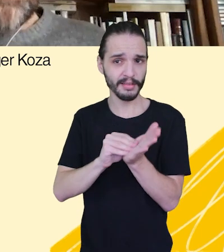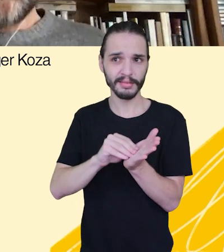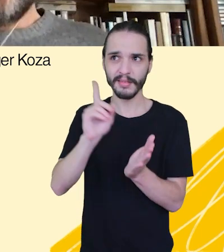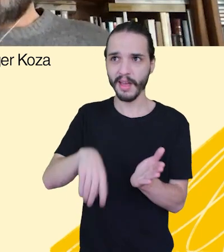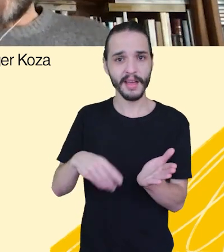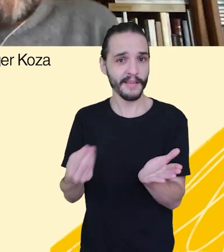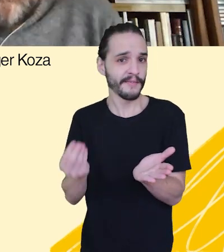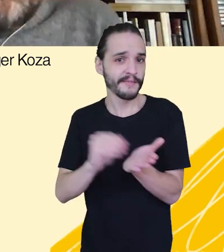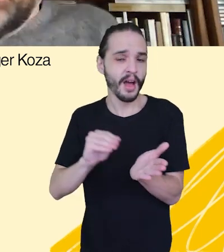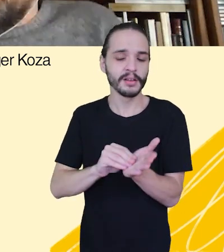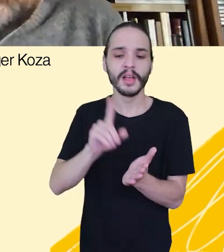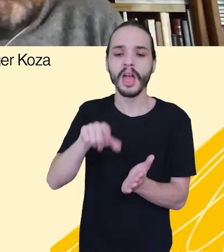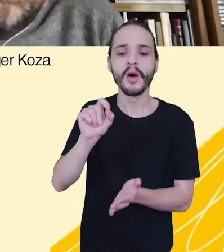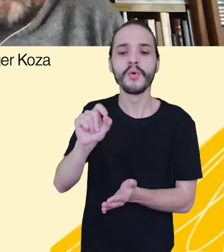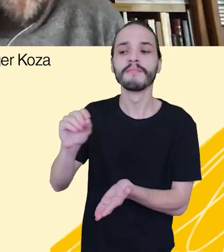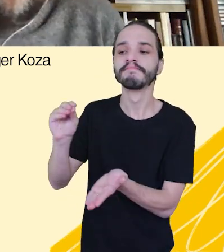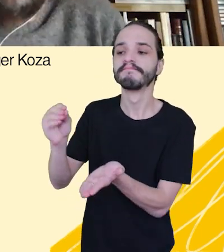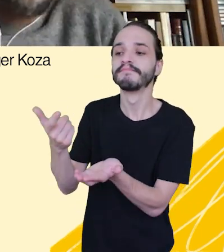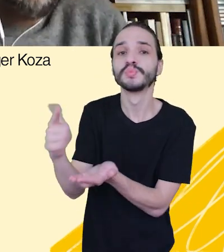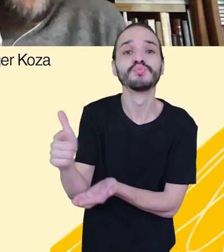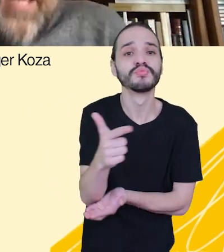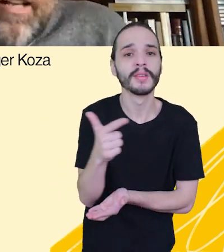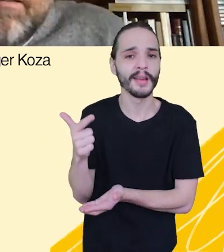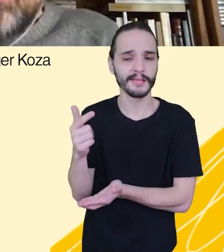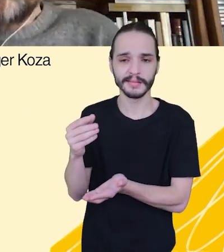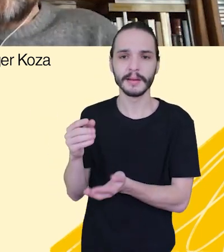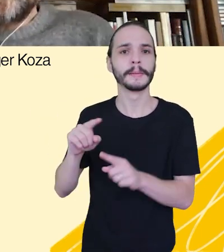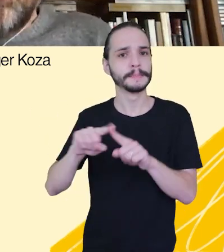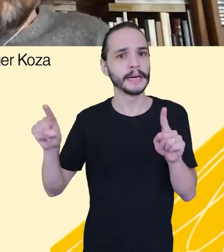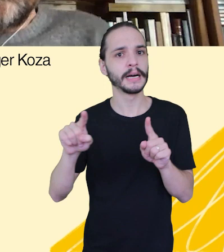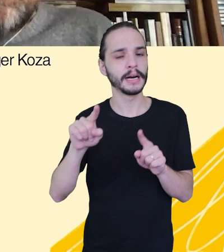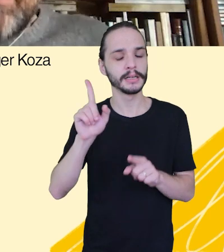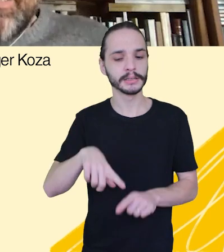But at the same time it's a feeling that you could feel so deeply